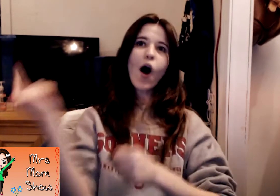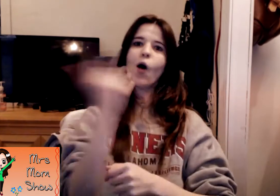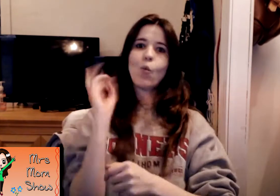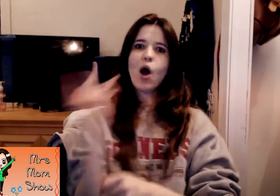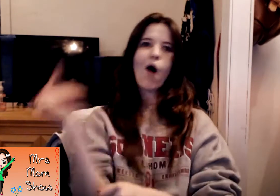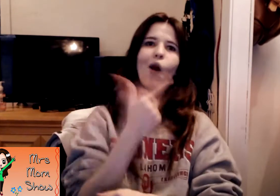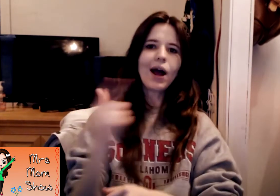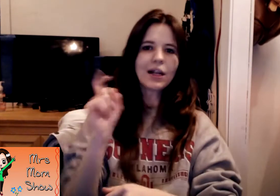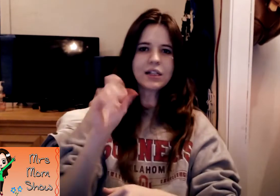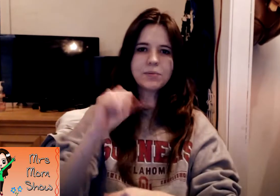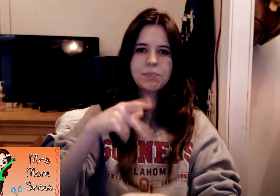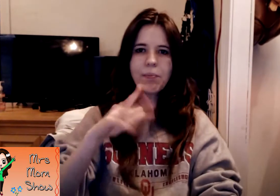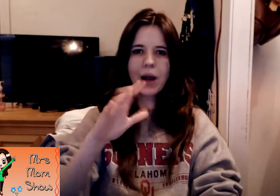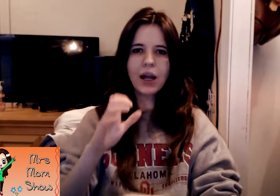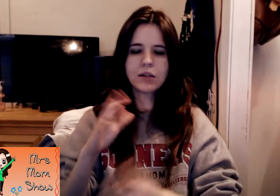We all need our personal space.